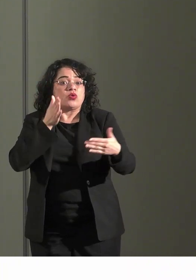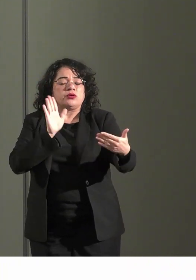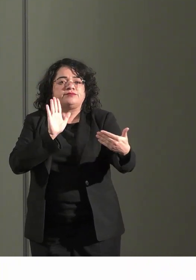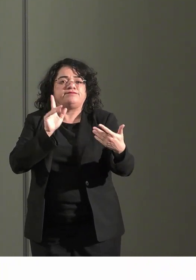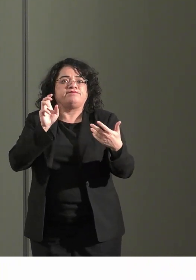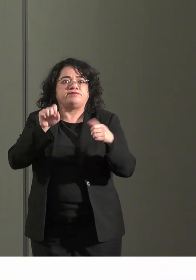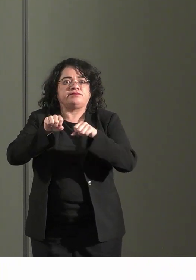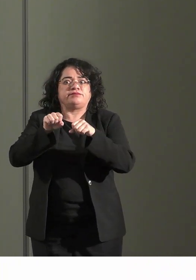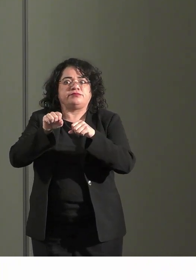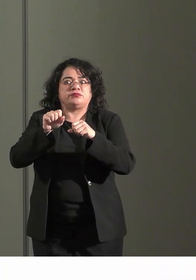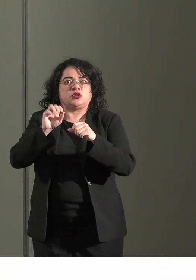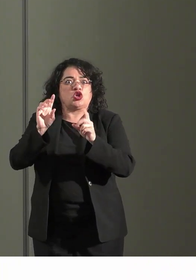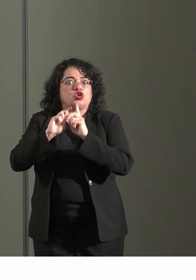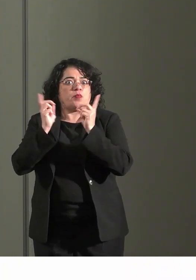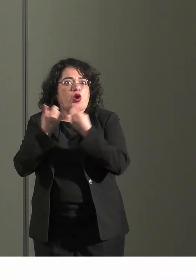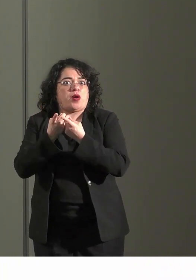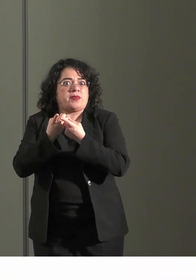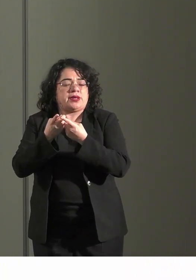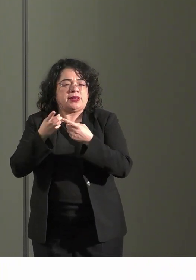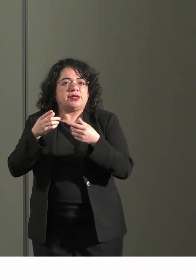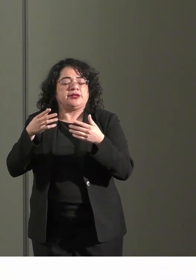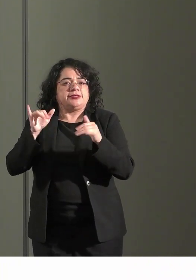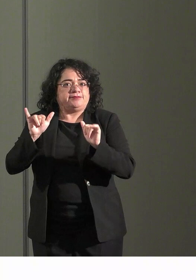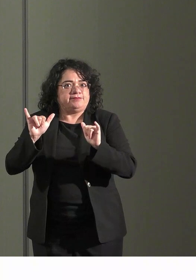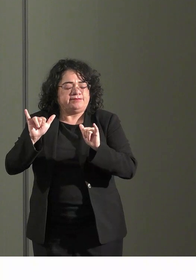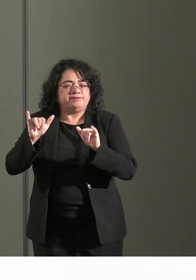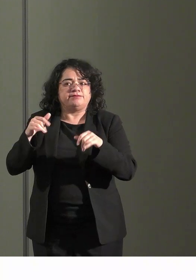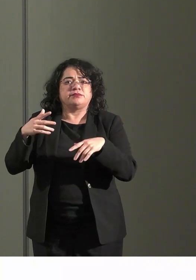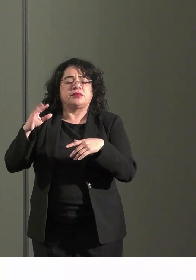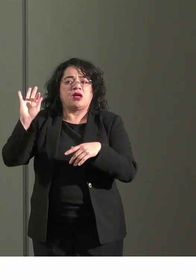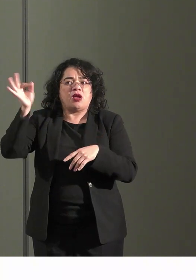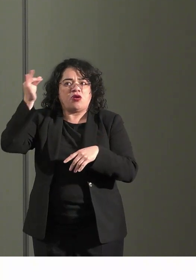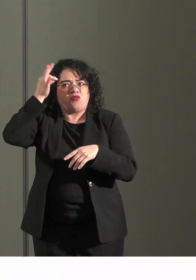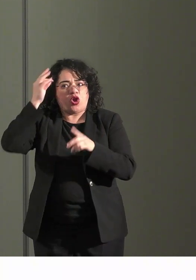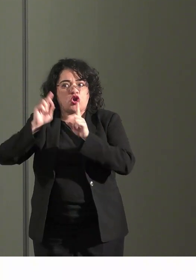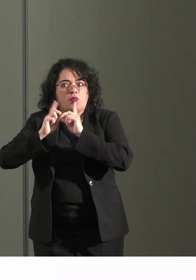this is a little different. Because you are saying, you have a federal department imposing